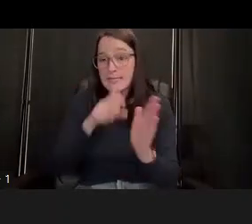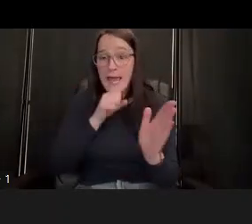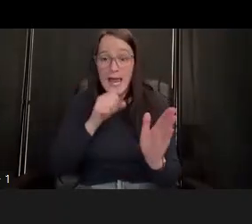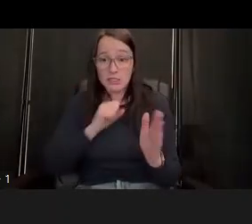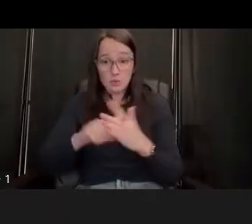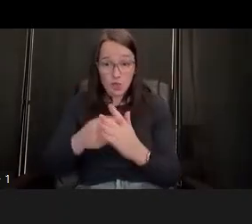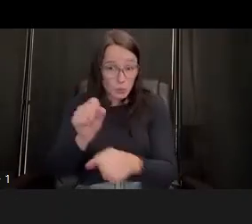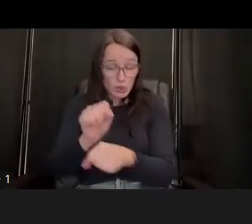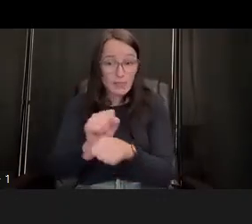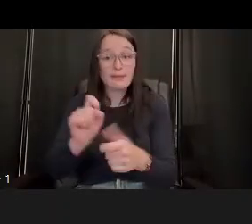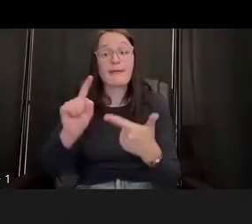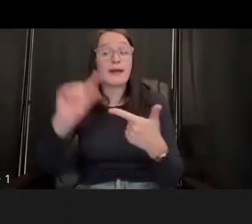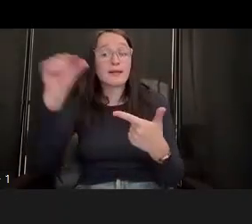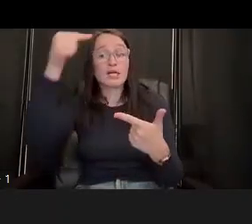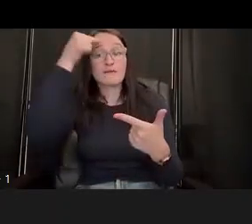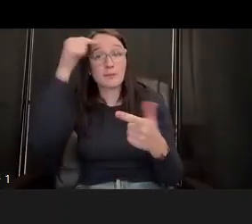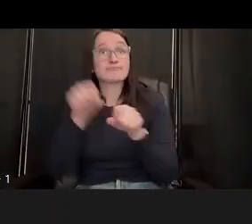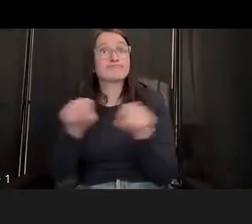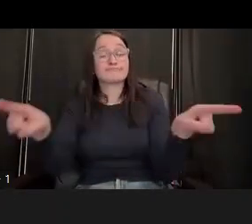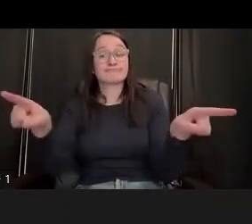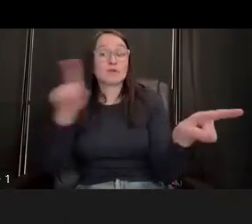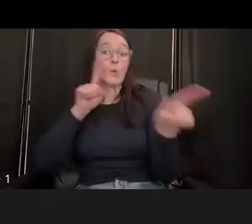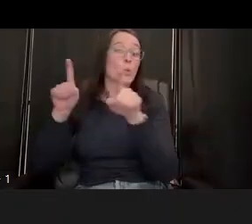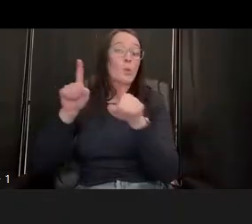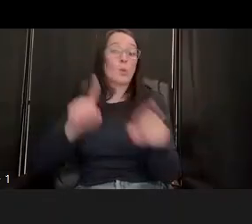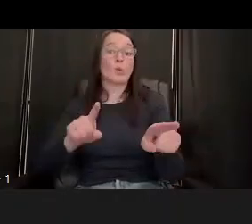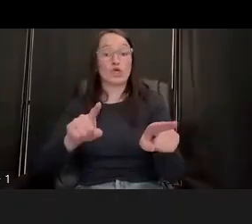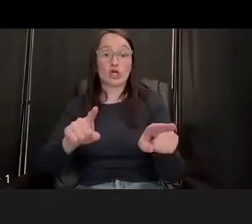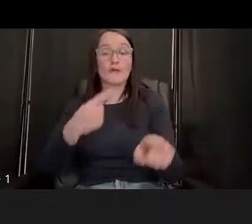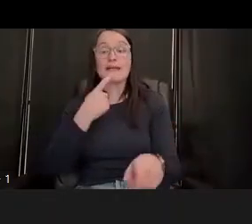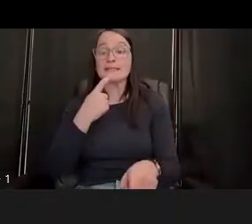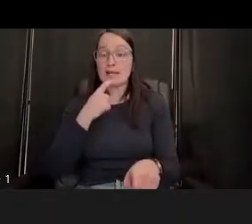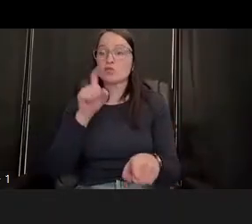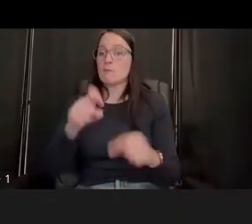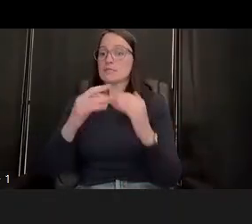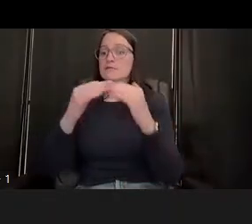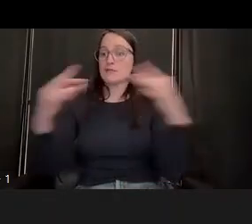order around diversity and hiring and including people with significant disabilities in those